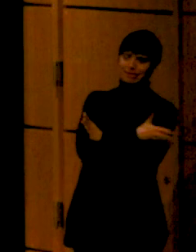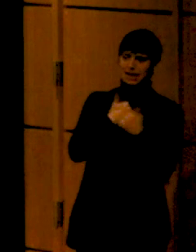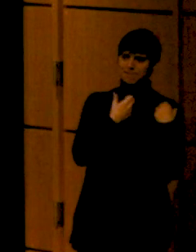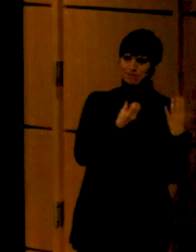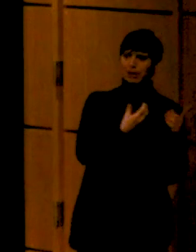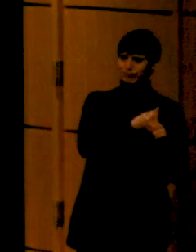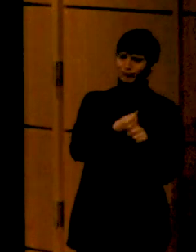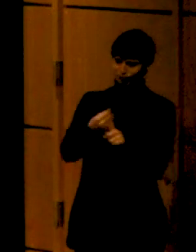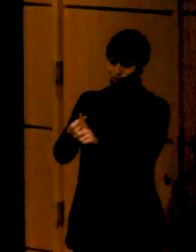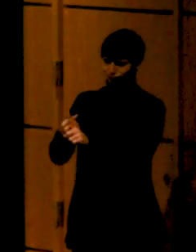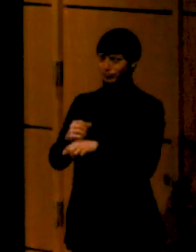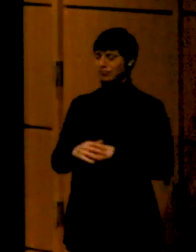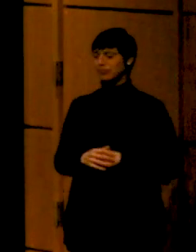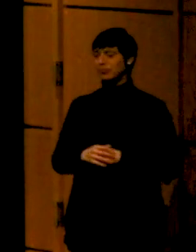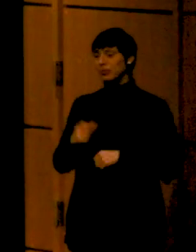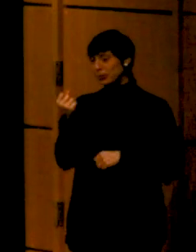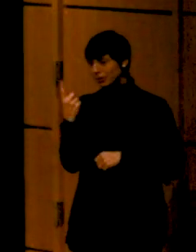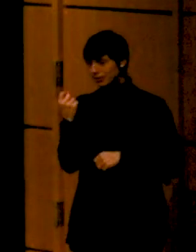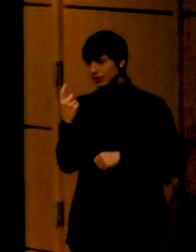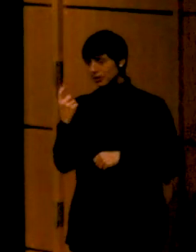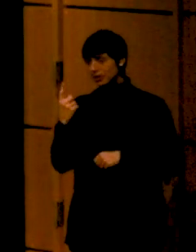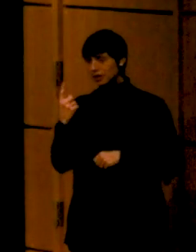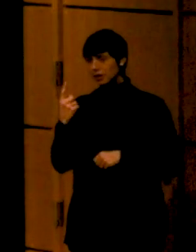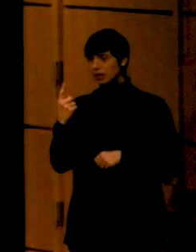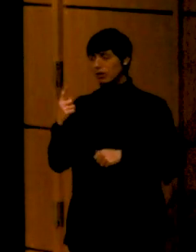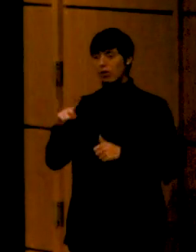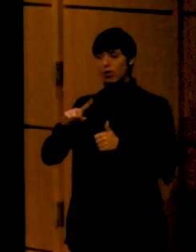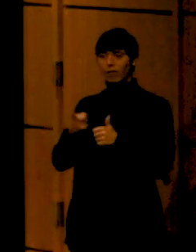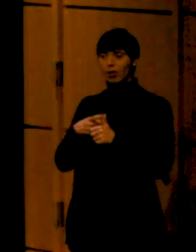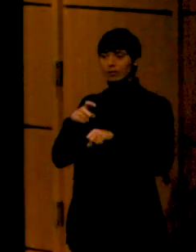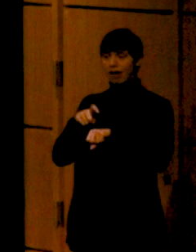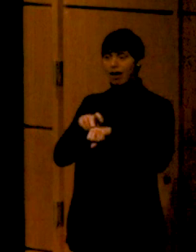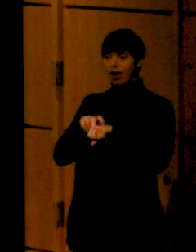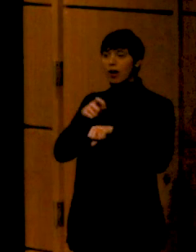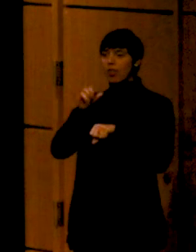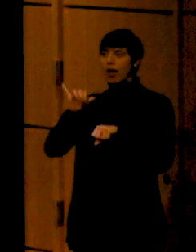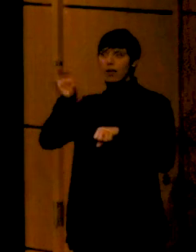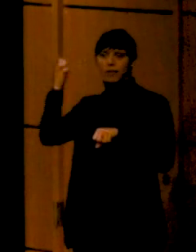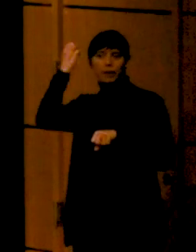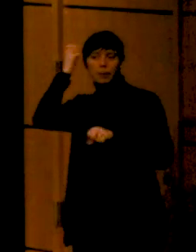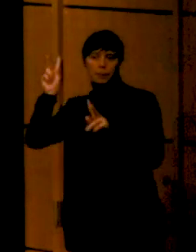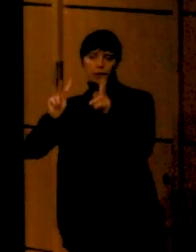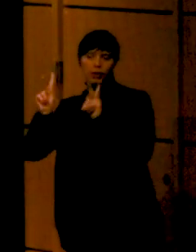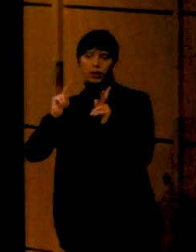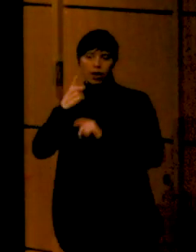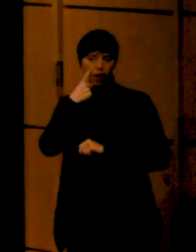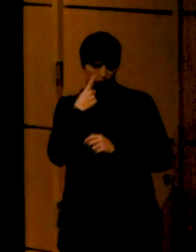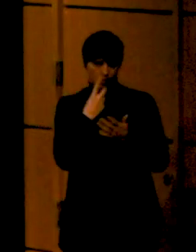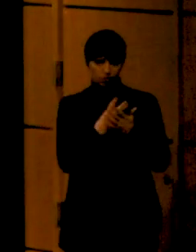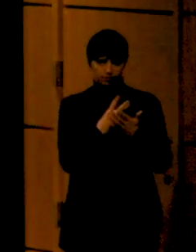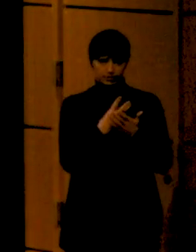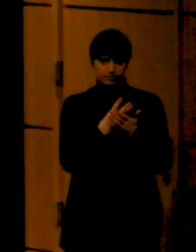However, it was the first that had been witnessed by Europeans settlers here.